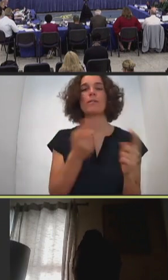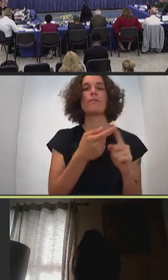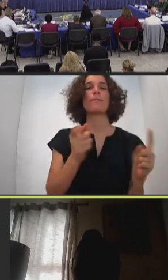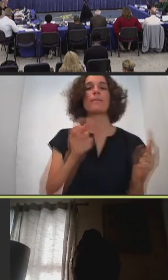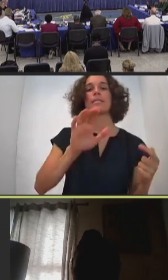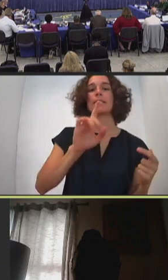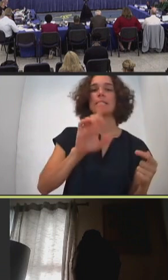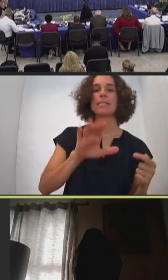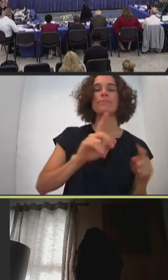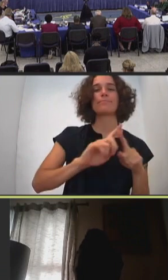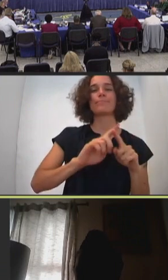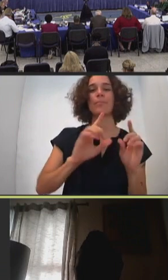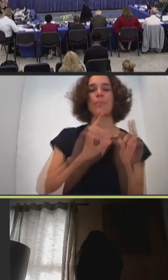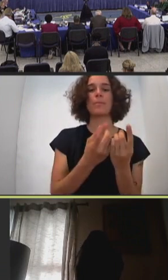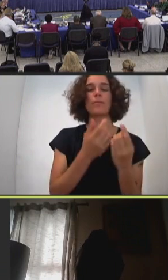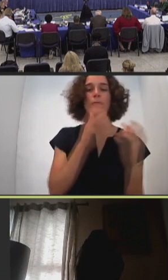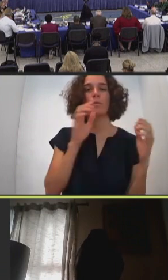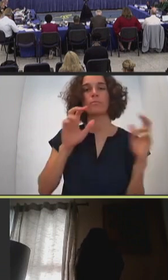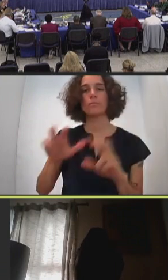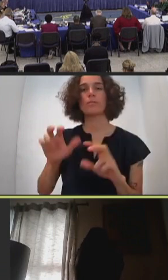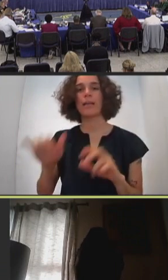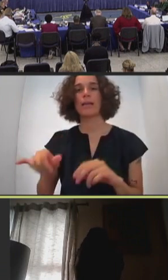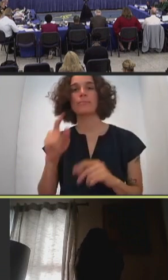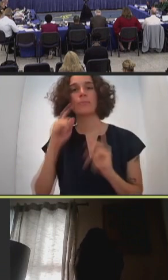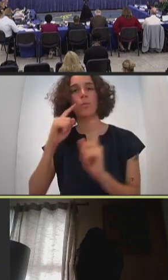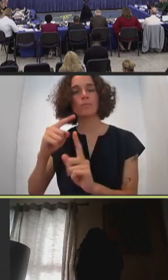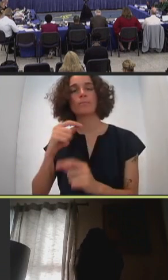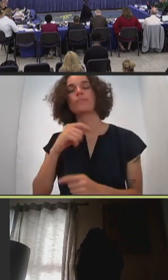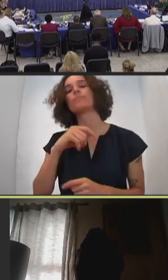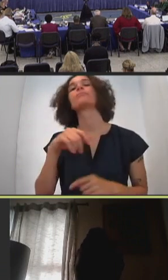Then community health workers who are fully trained collaborate with local